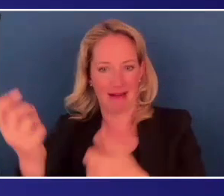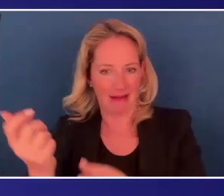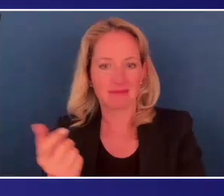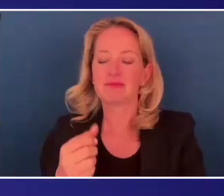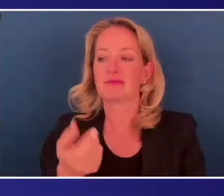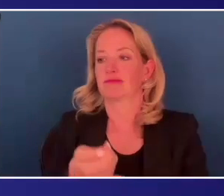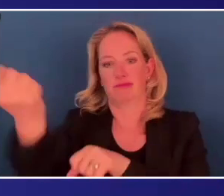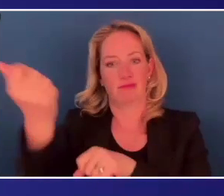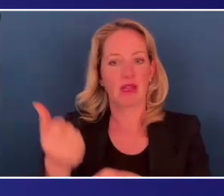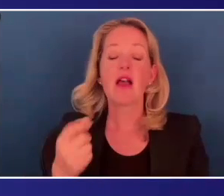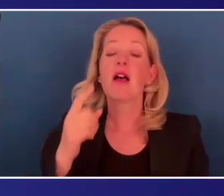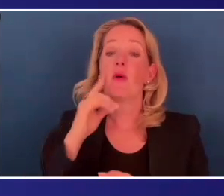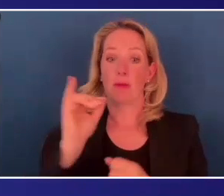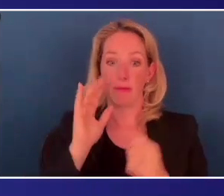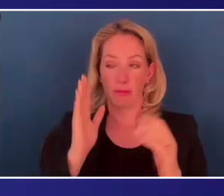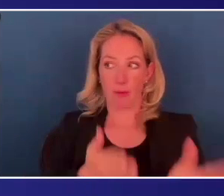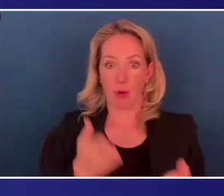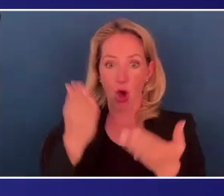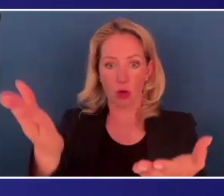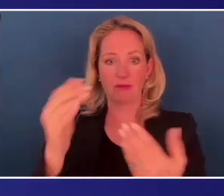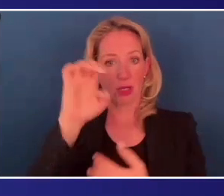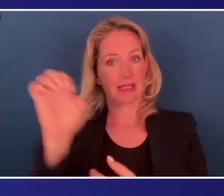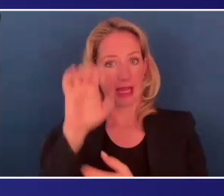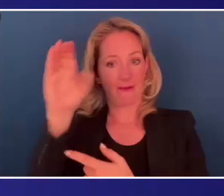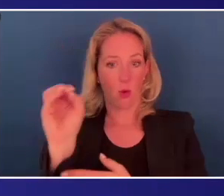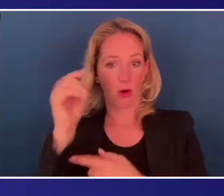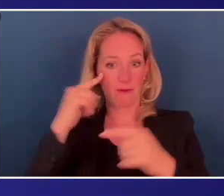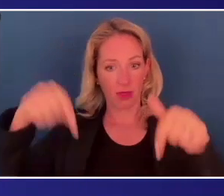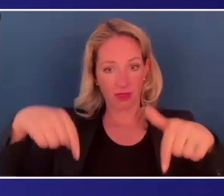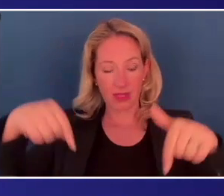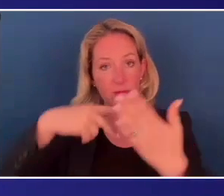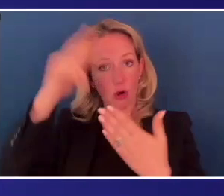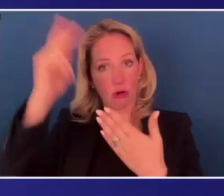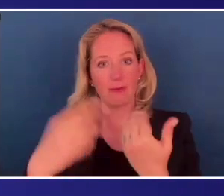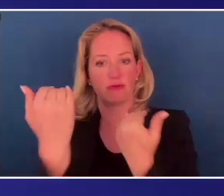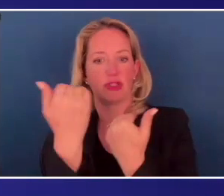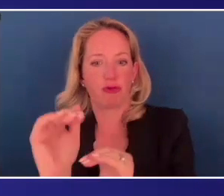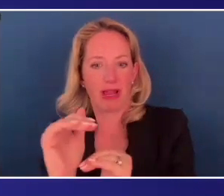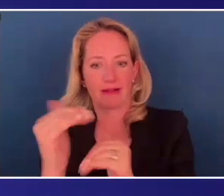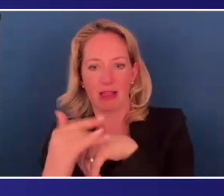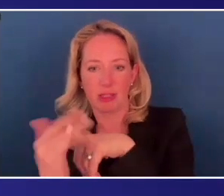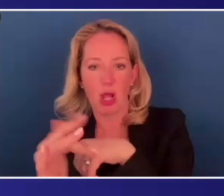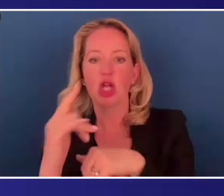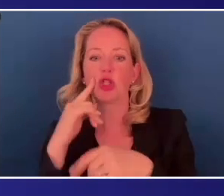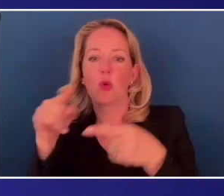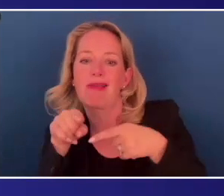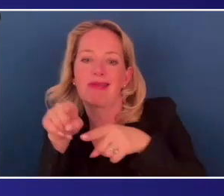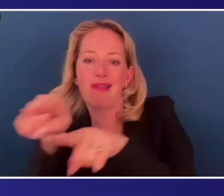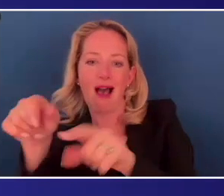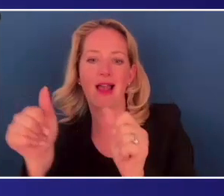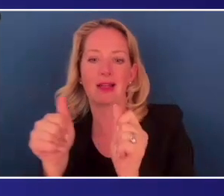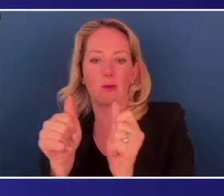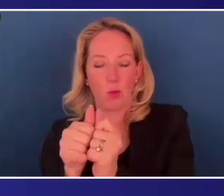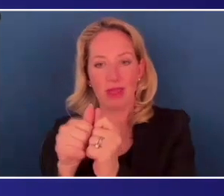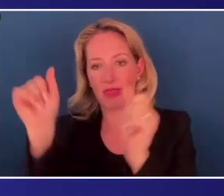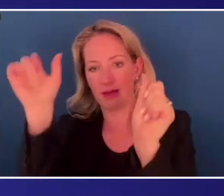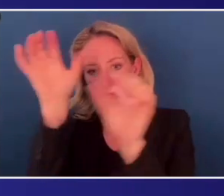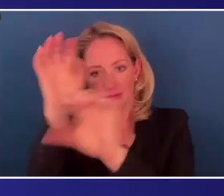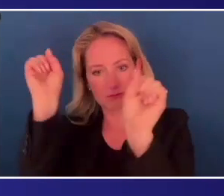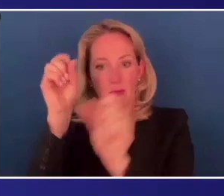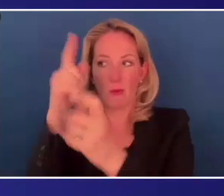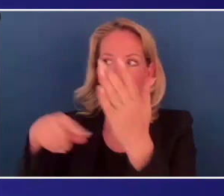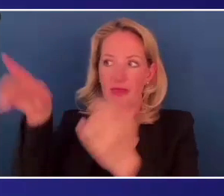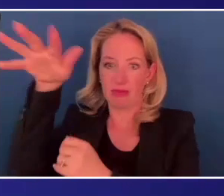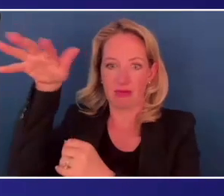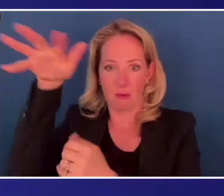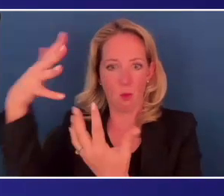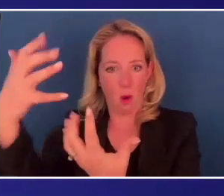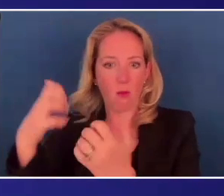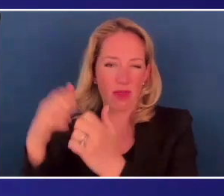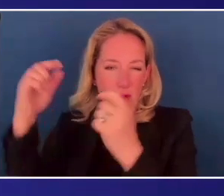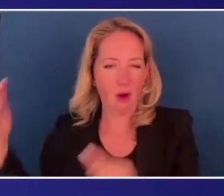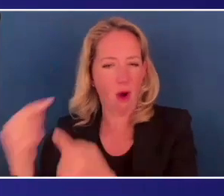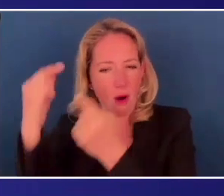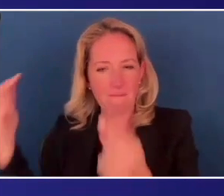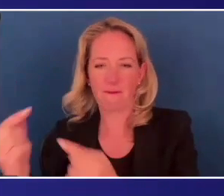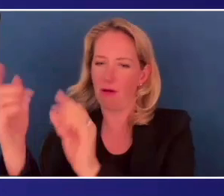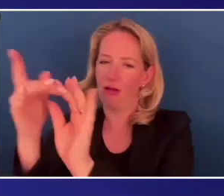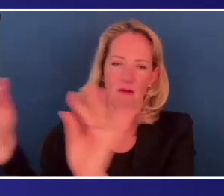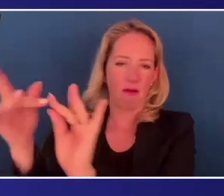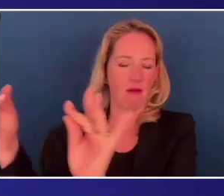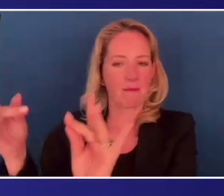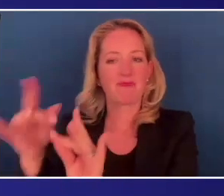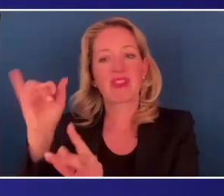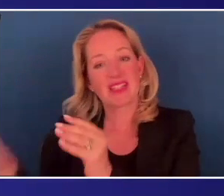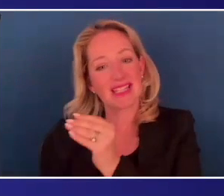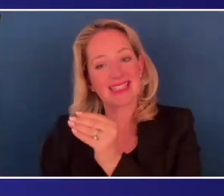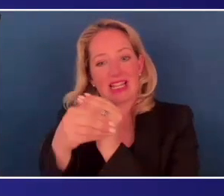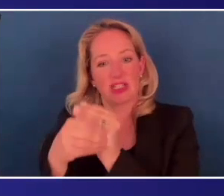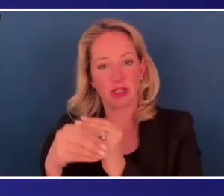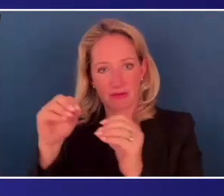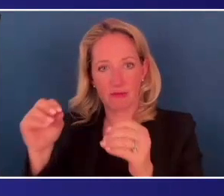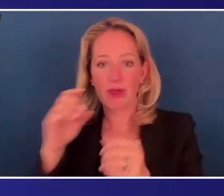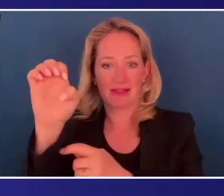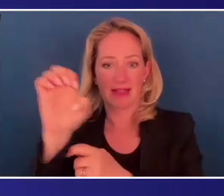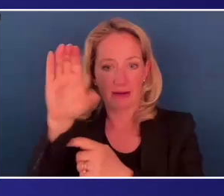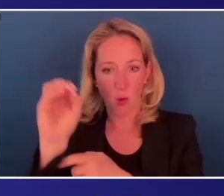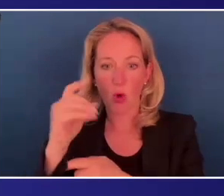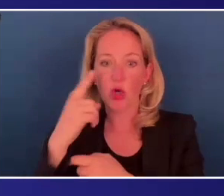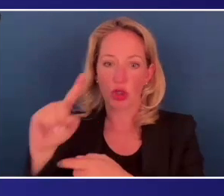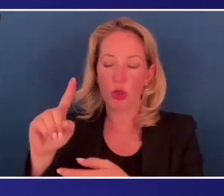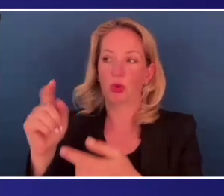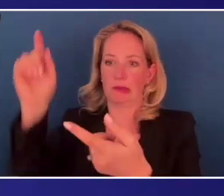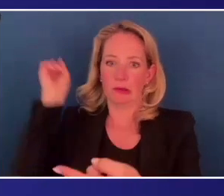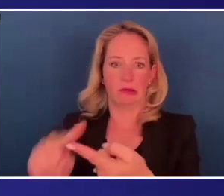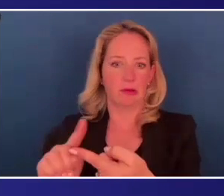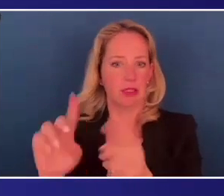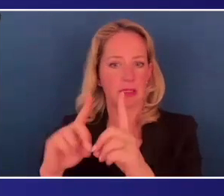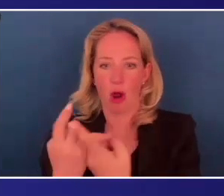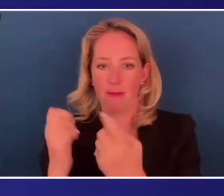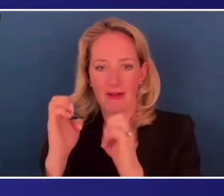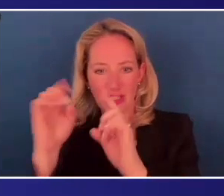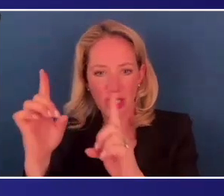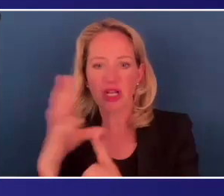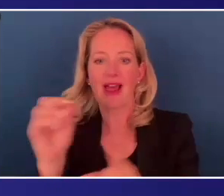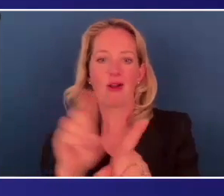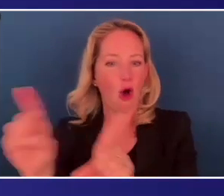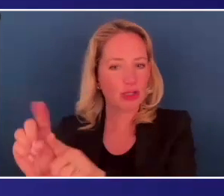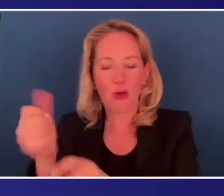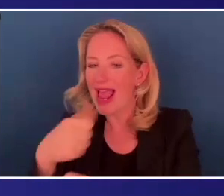Based on their harmful rhetoric. This is in addition to the executive orders to gut both the Department of Ed and any programmatic assistance in dealing with issues like mine.